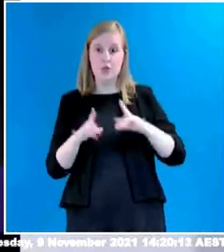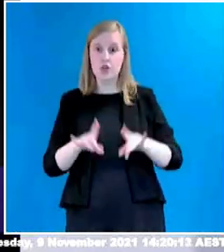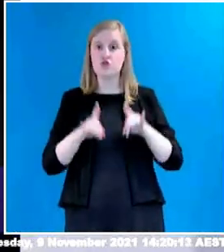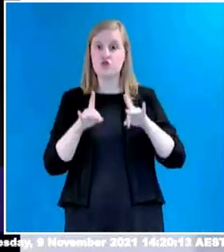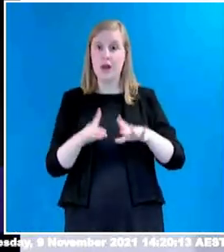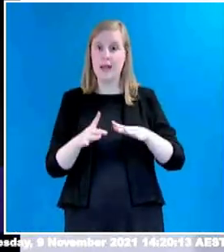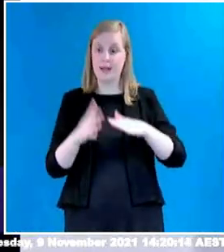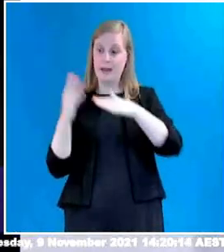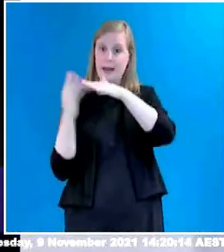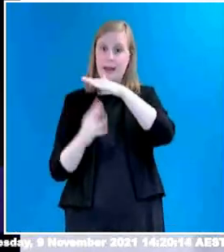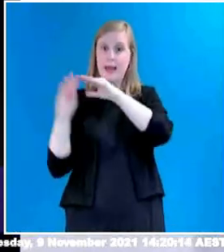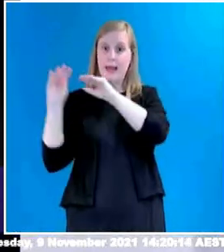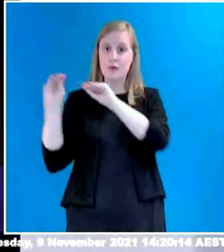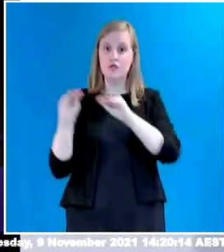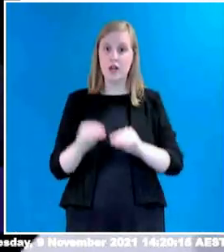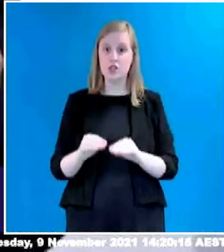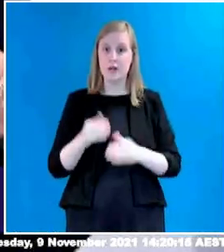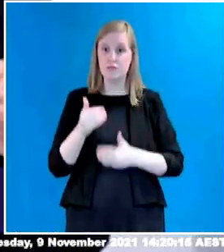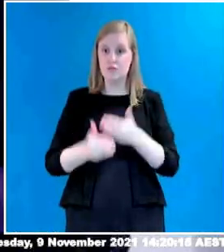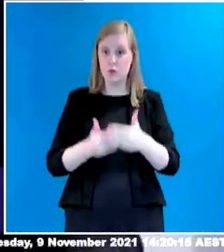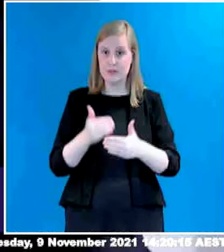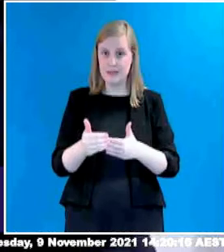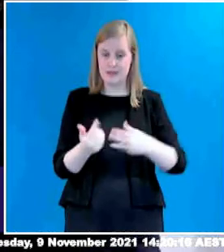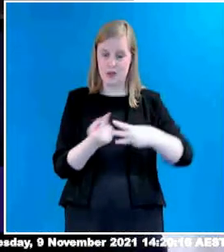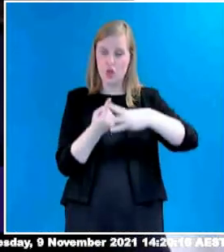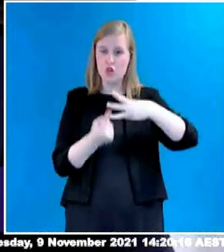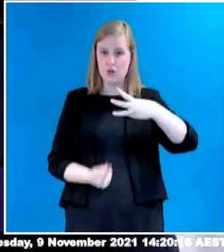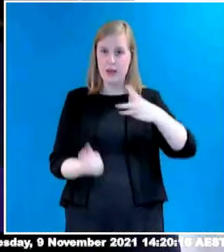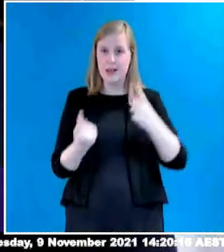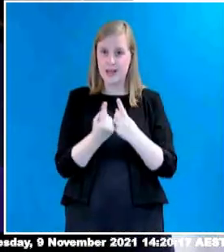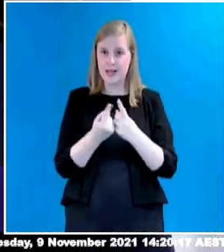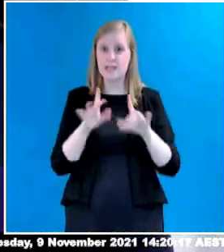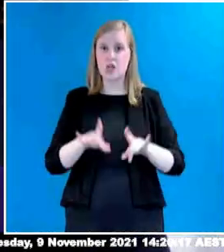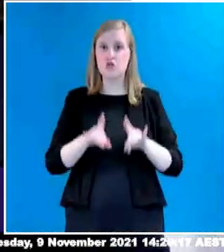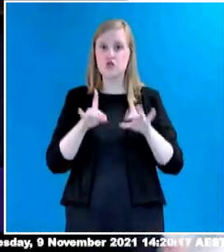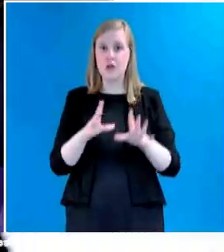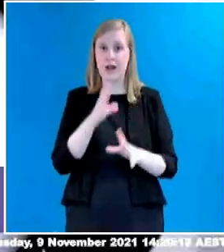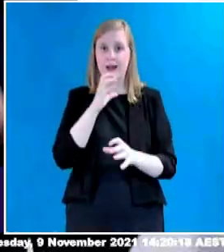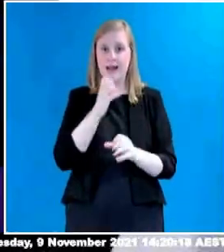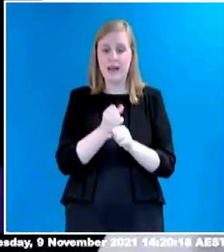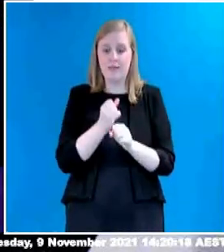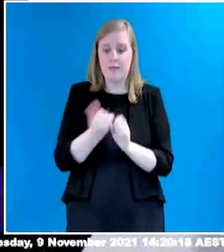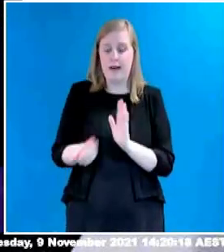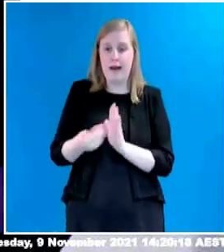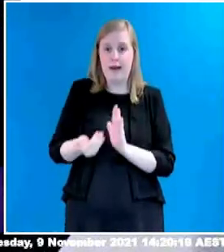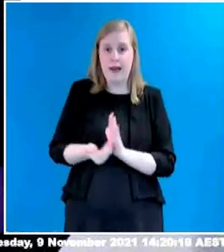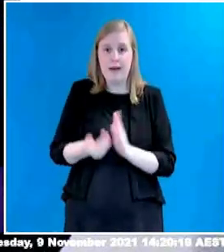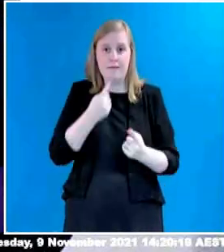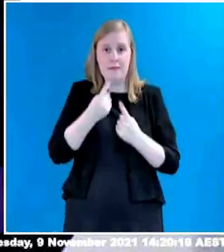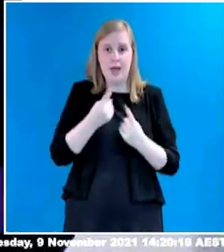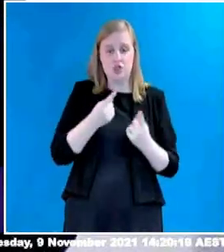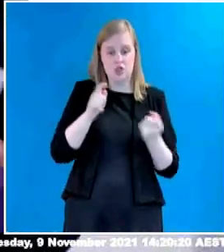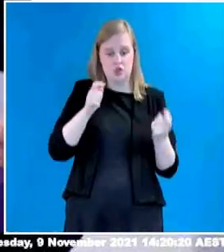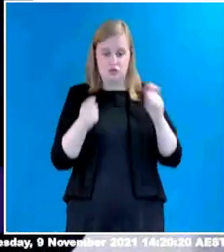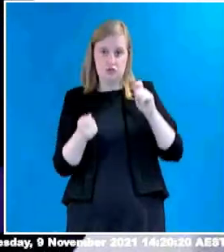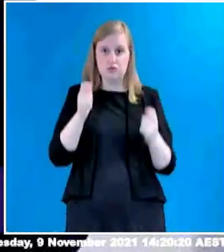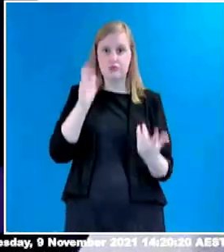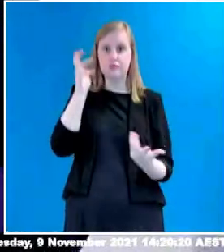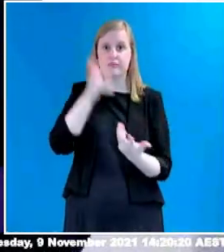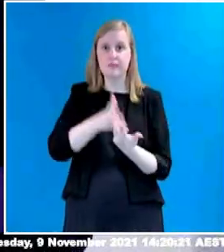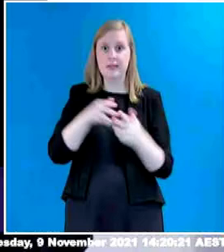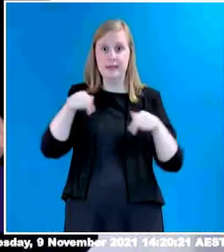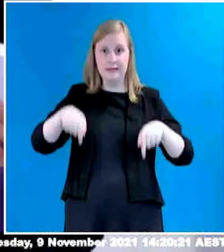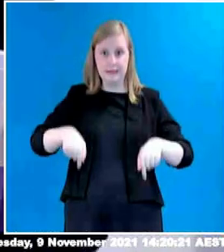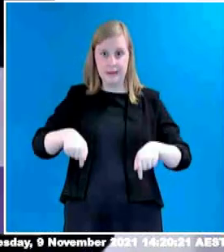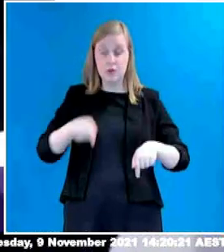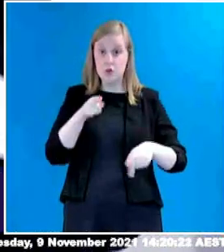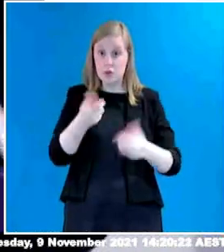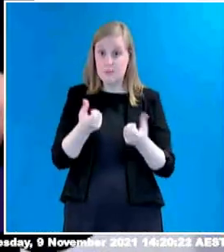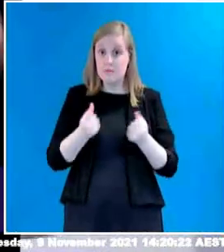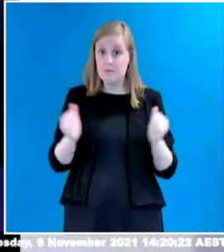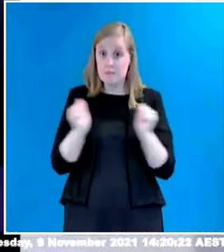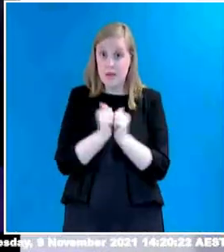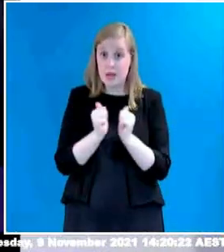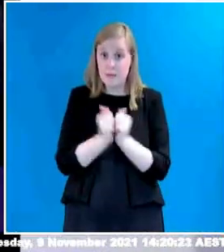If you have the first paper, the June 2020 paper, it was provided to the Royal